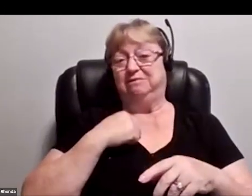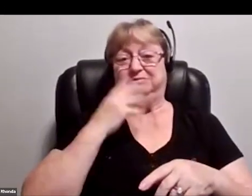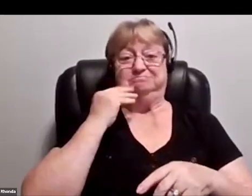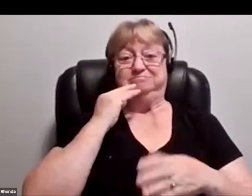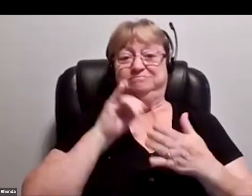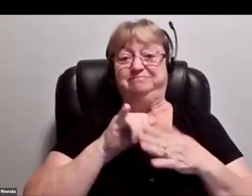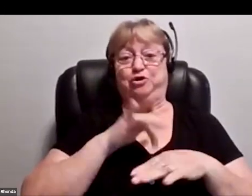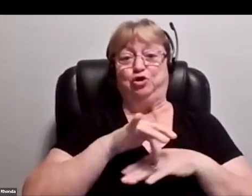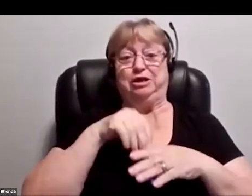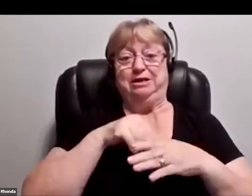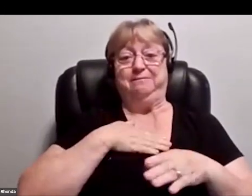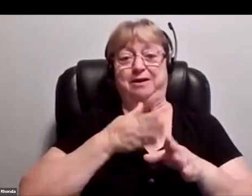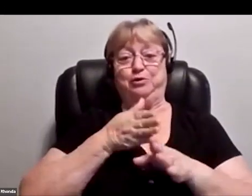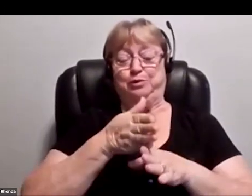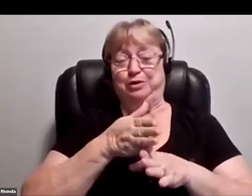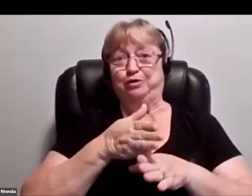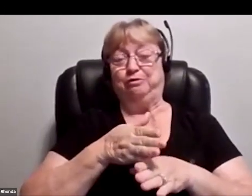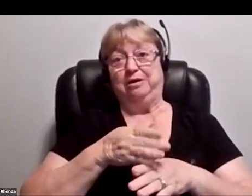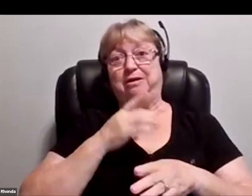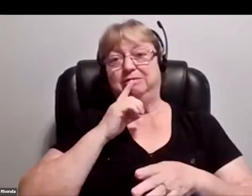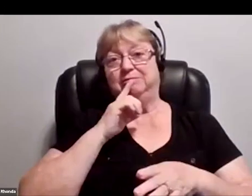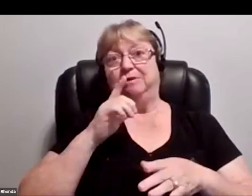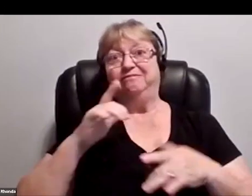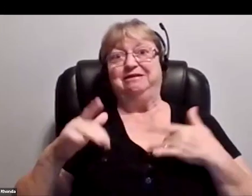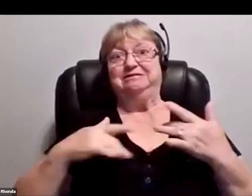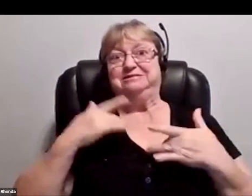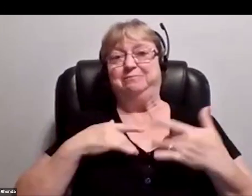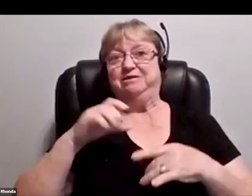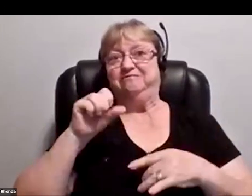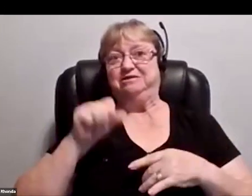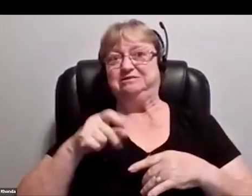Obviously, the excitement of South Pole, I've wanted to come here for a long time.